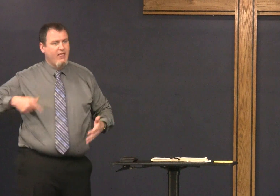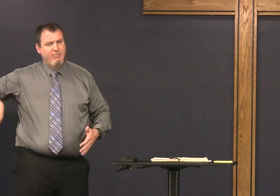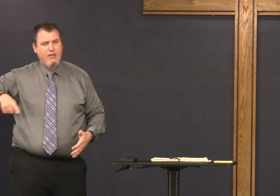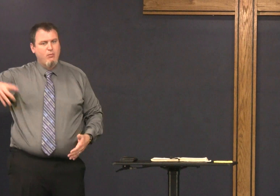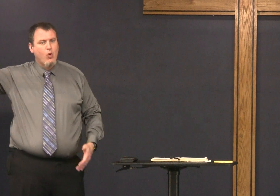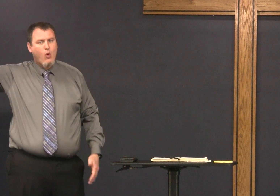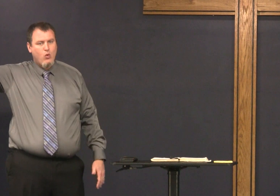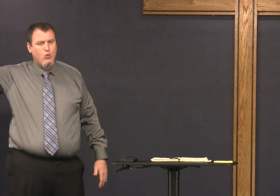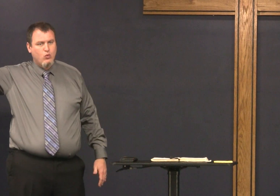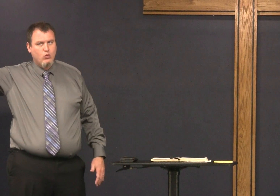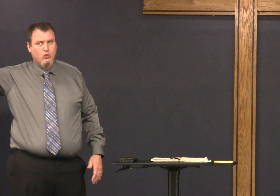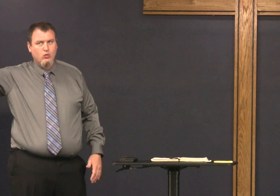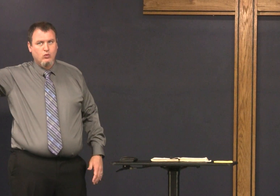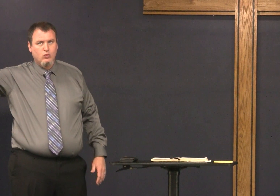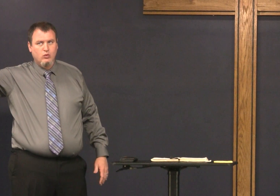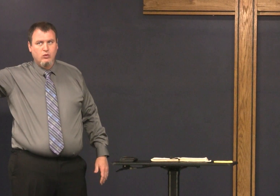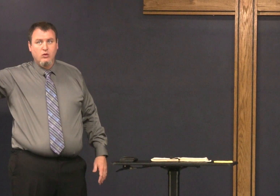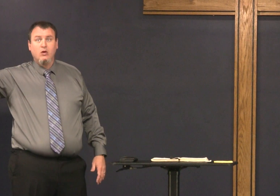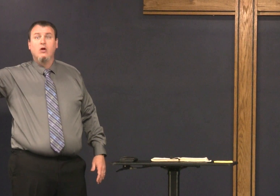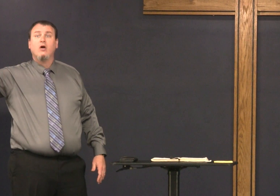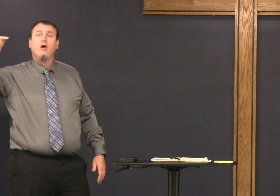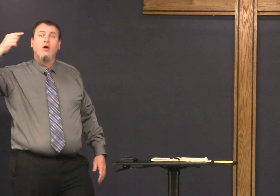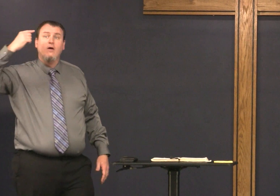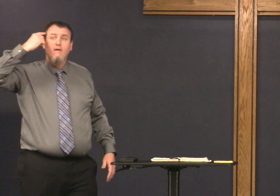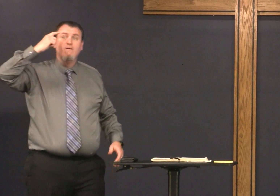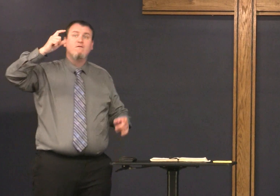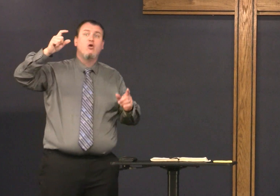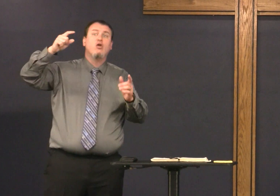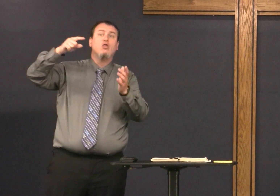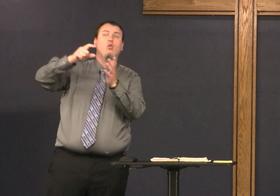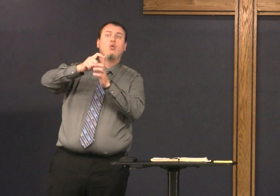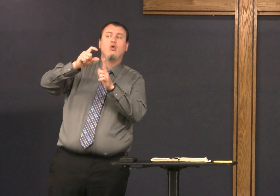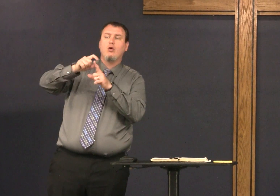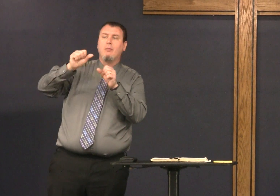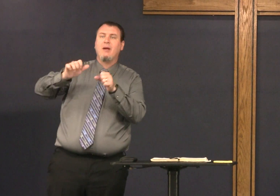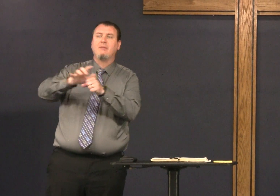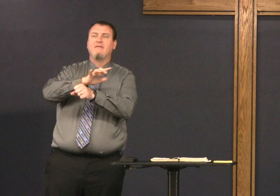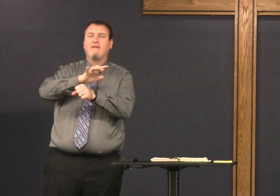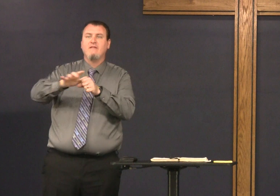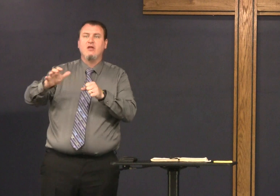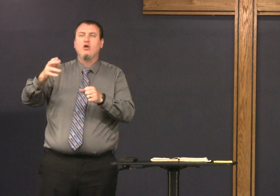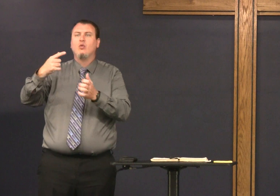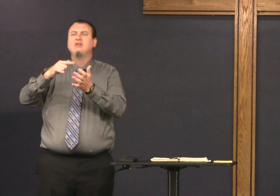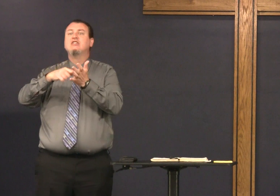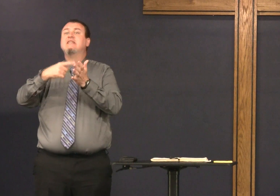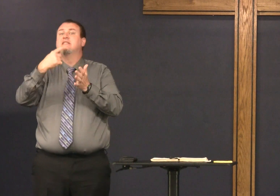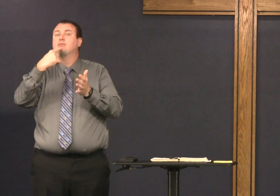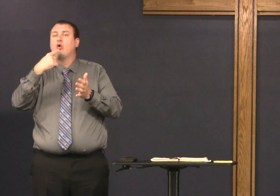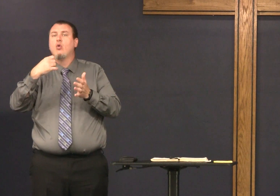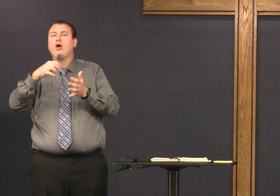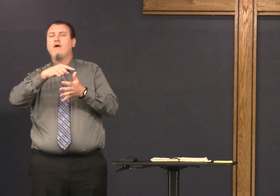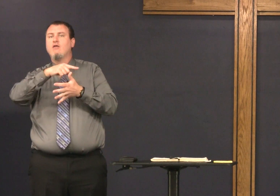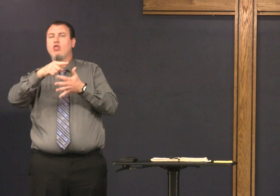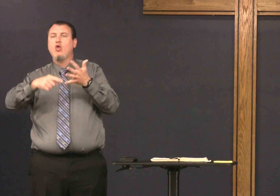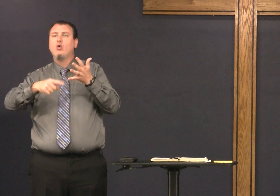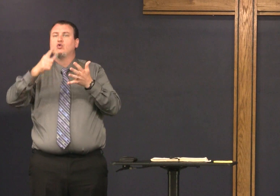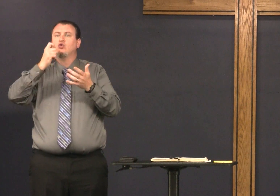he holds out his hands for them to rest and the others go and Scatter this is was written